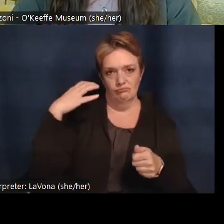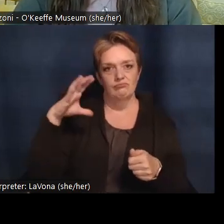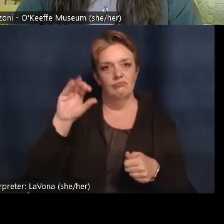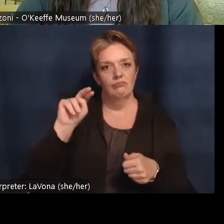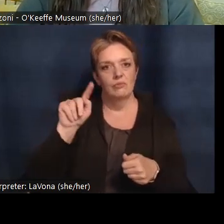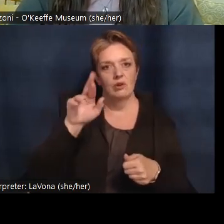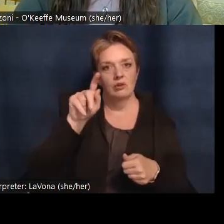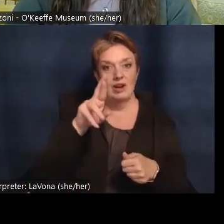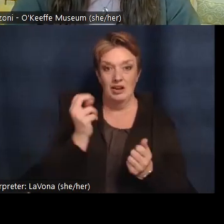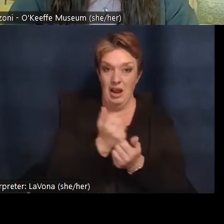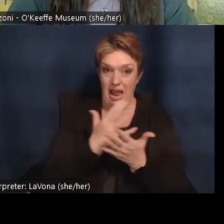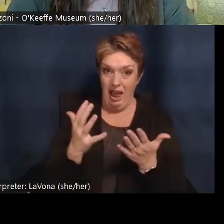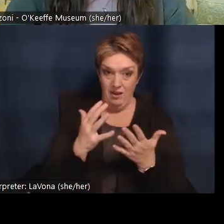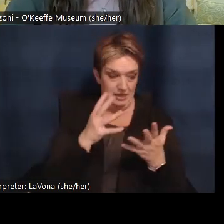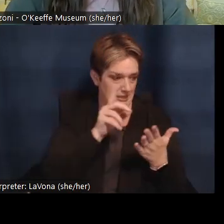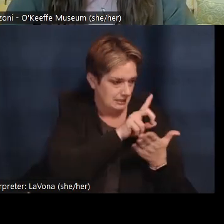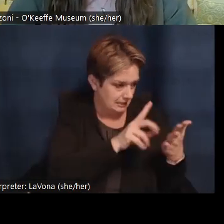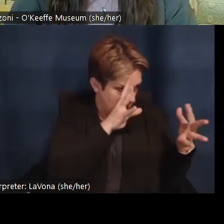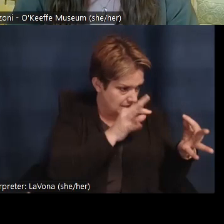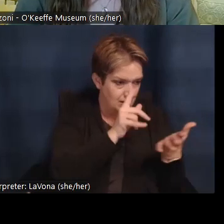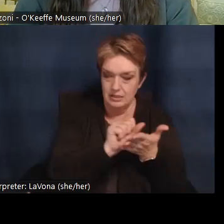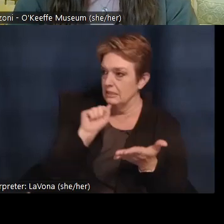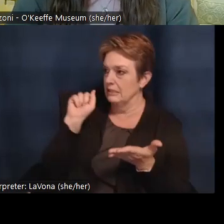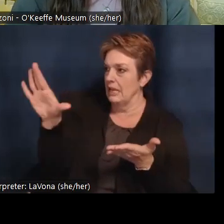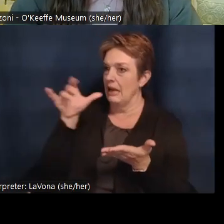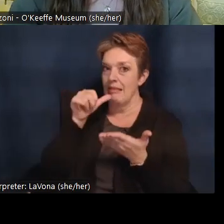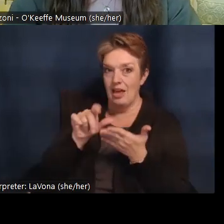that she sent to O’Keeffe while O’Keeffe was in New York.